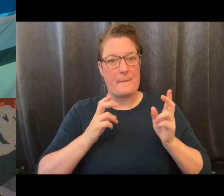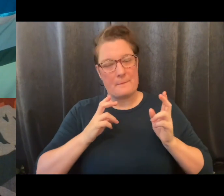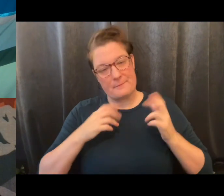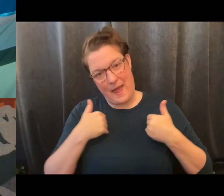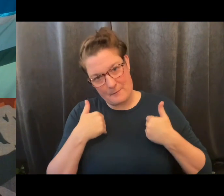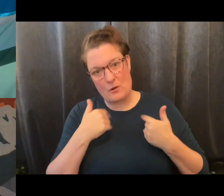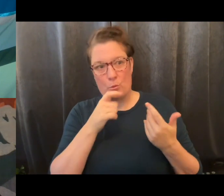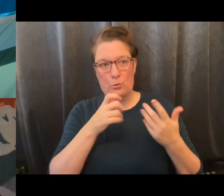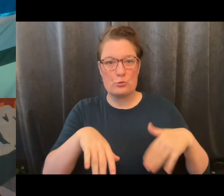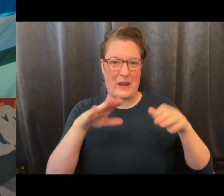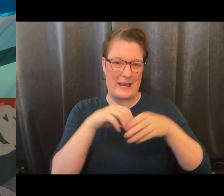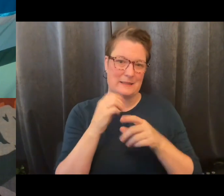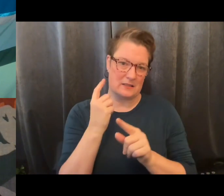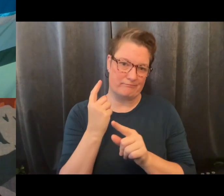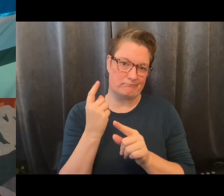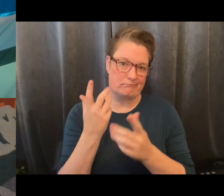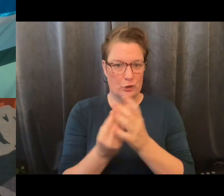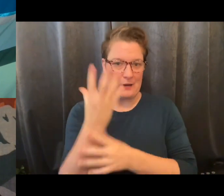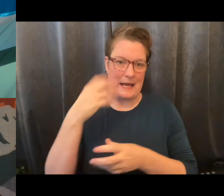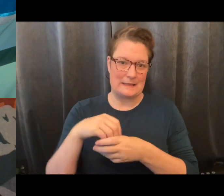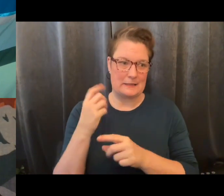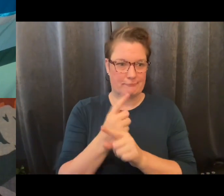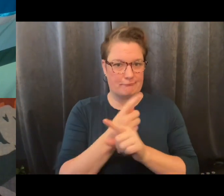And so, but this person has like really developed relationships with